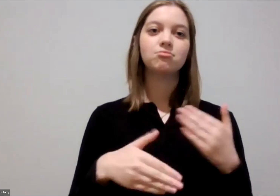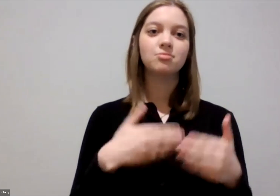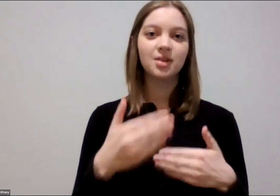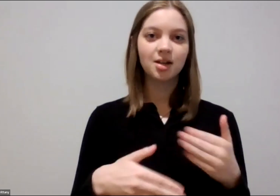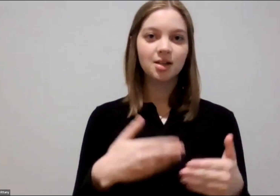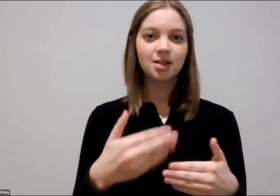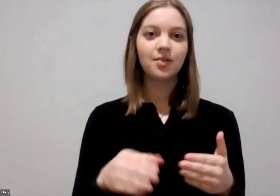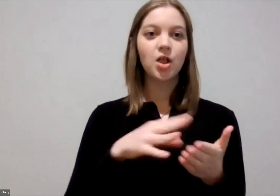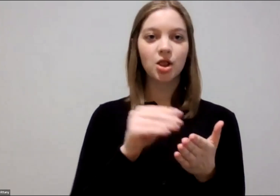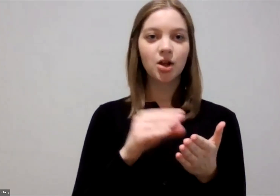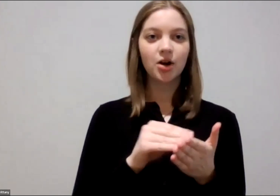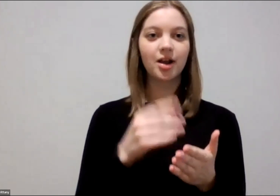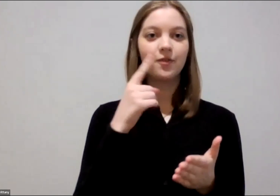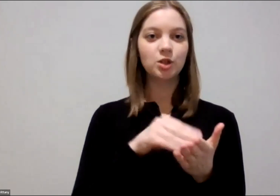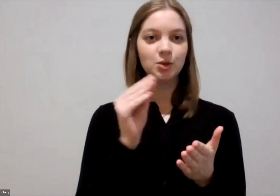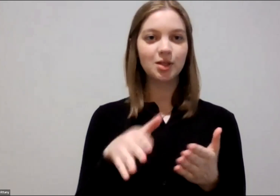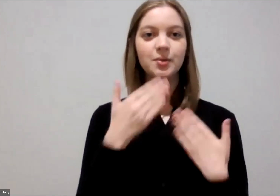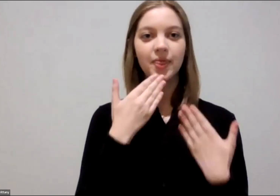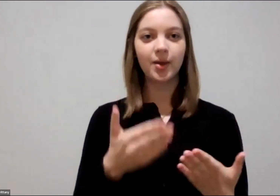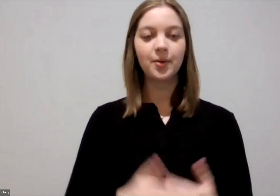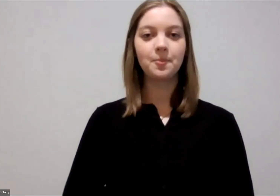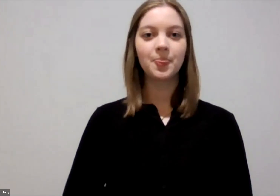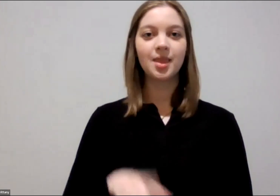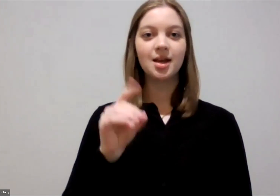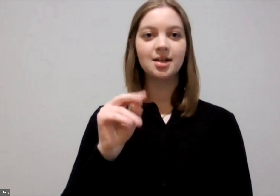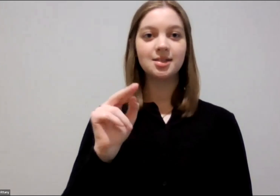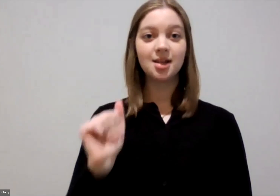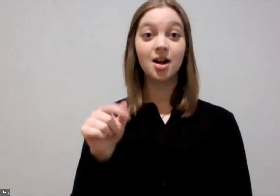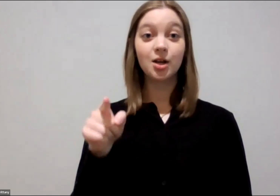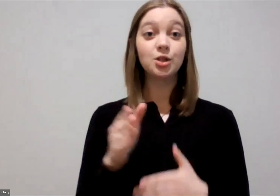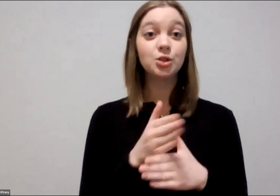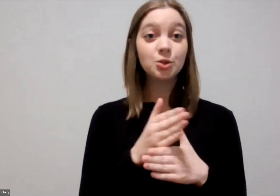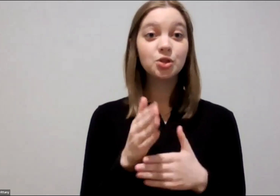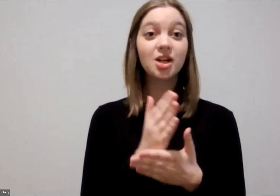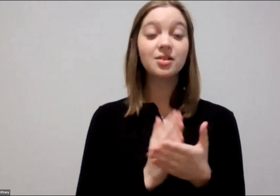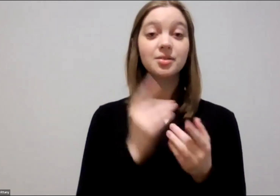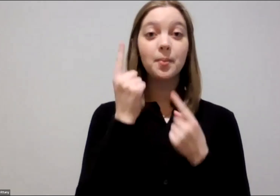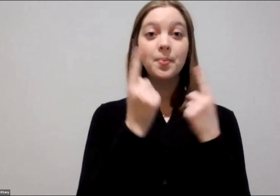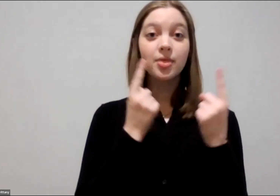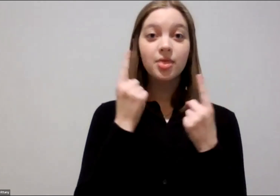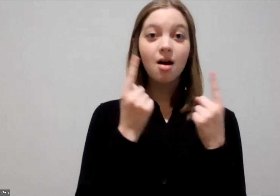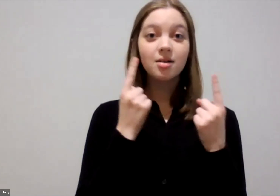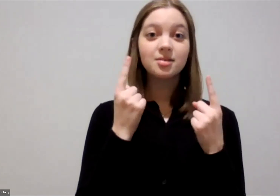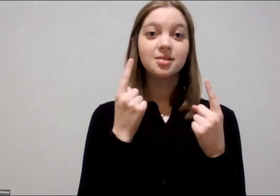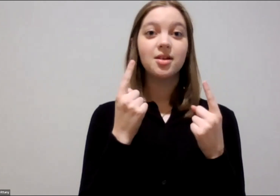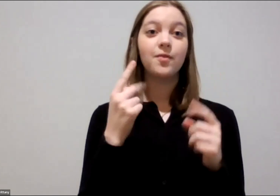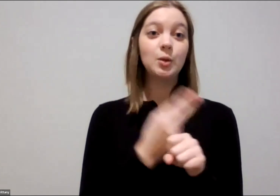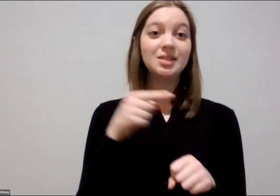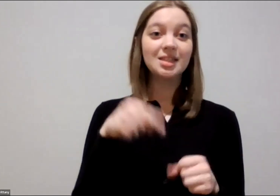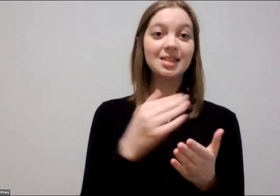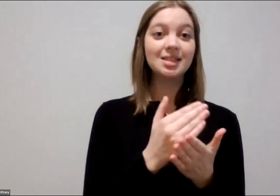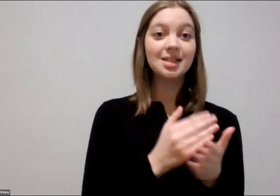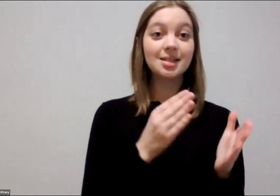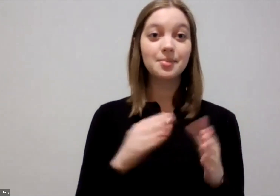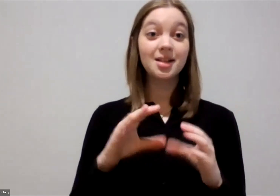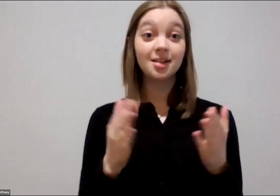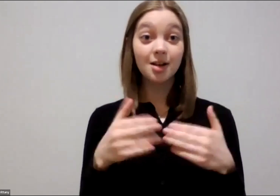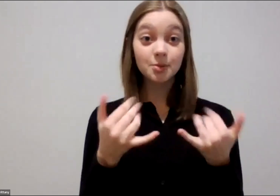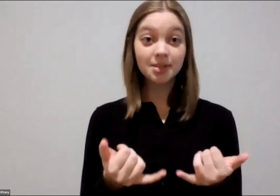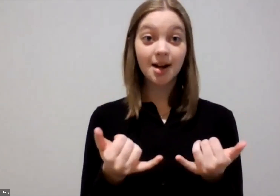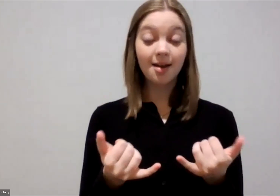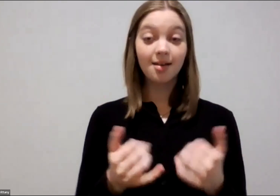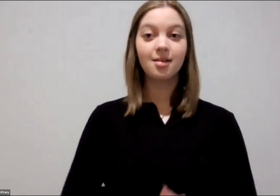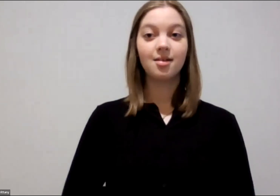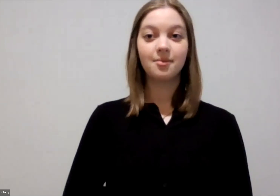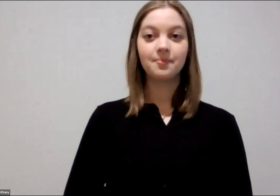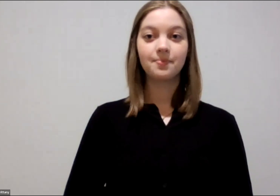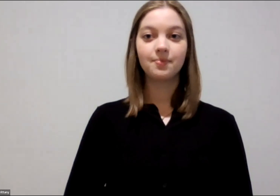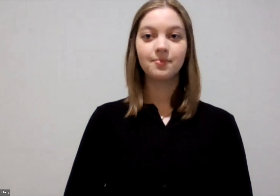Civic learning for students. So thank you. Donna. Could you share with us some thoughts on the applicability of these lesson plans in classrooms today?